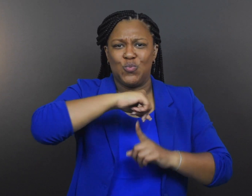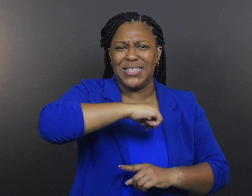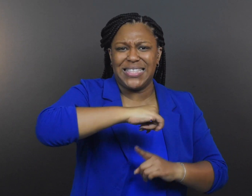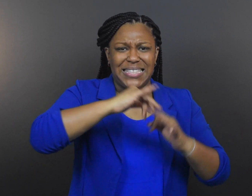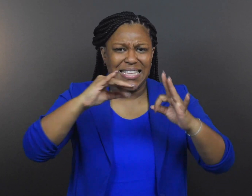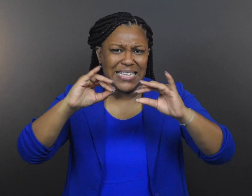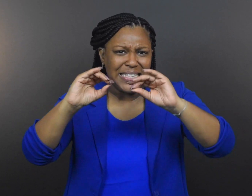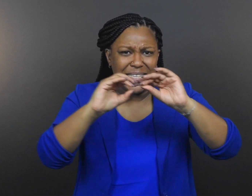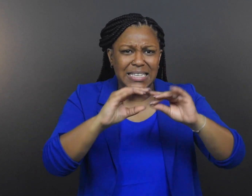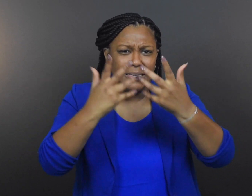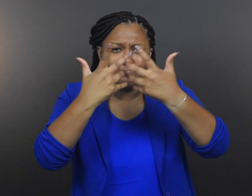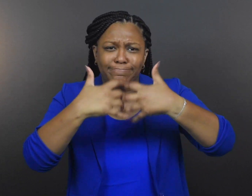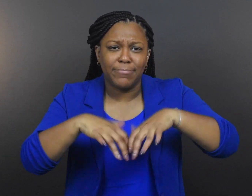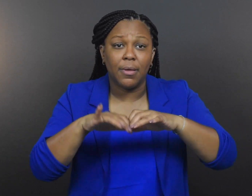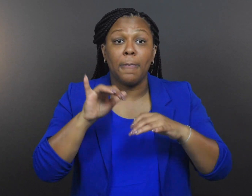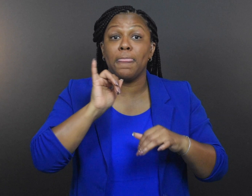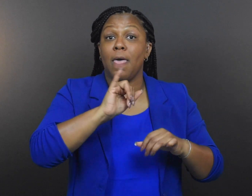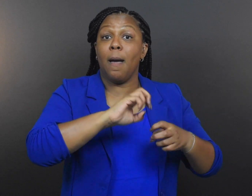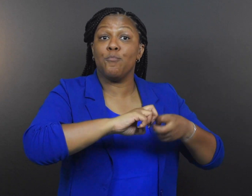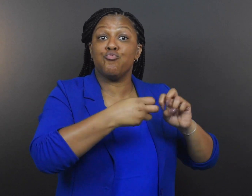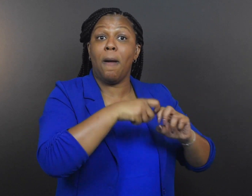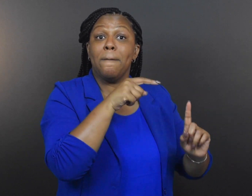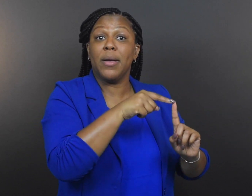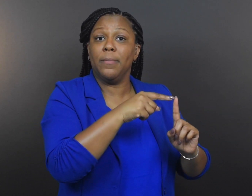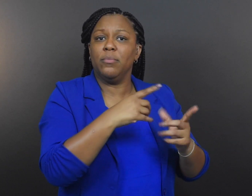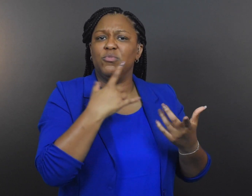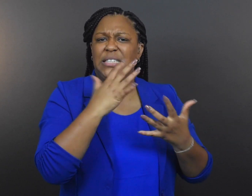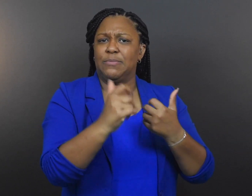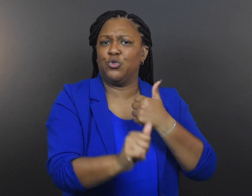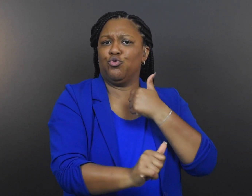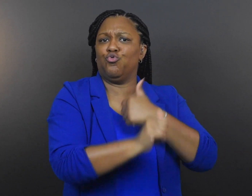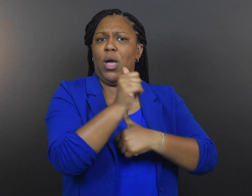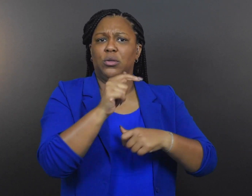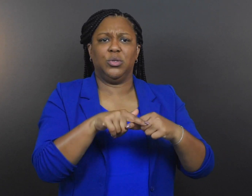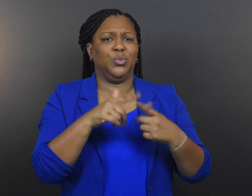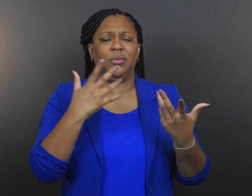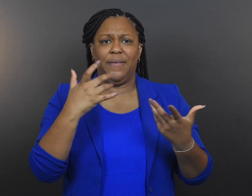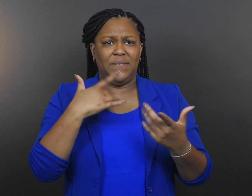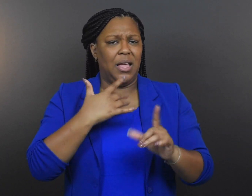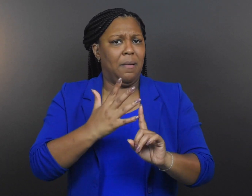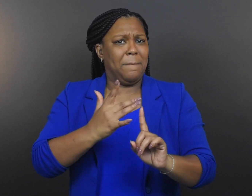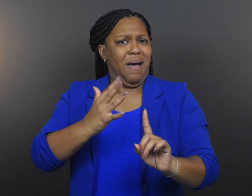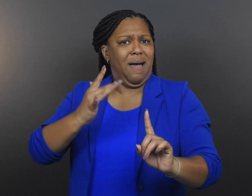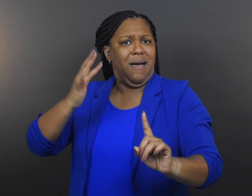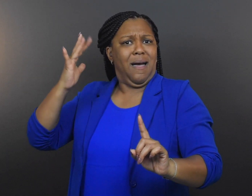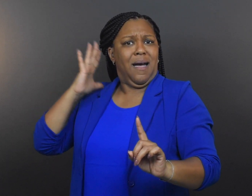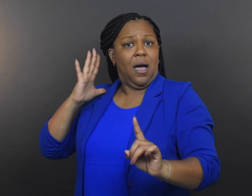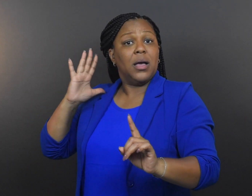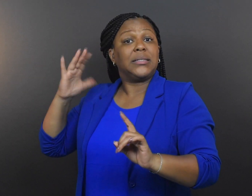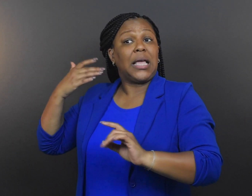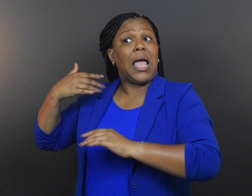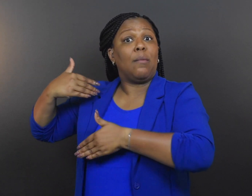problem that threatens to roll back decades of progress made possible by life-saving drugs.